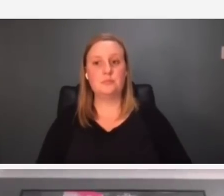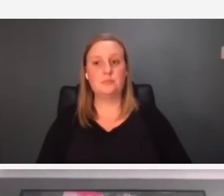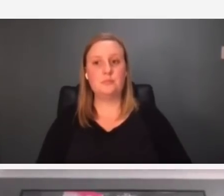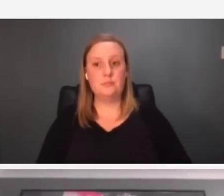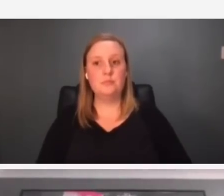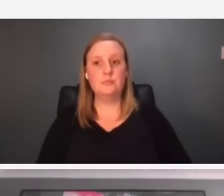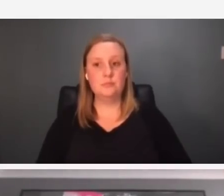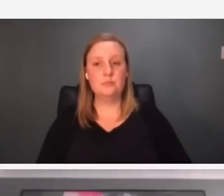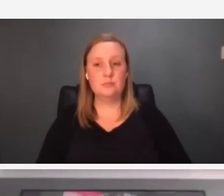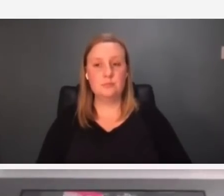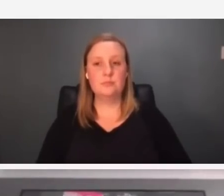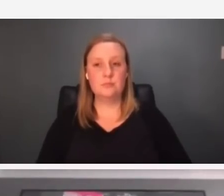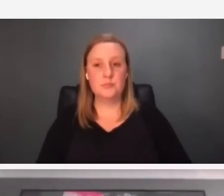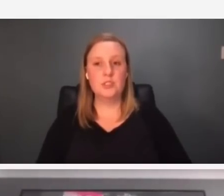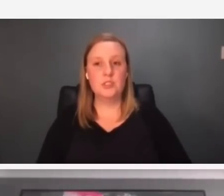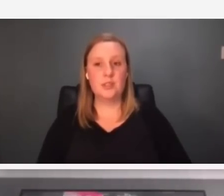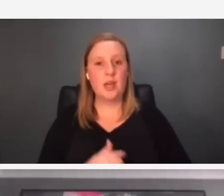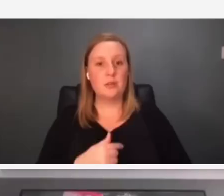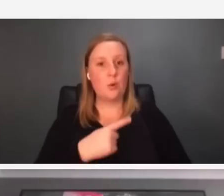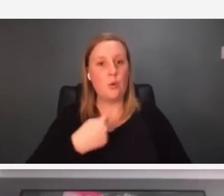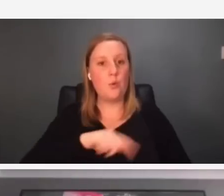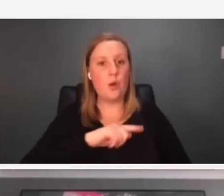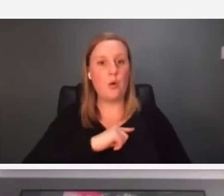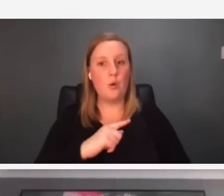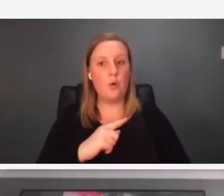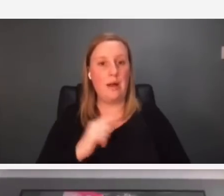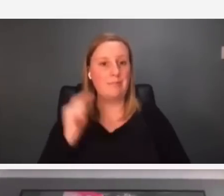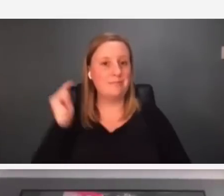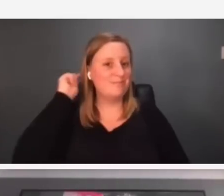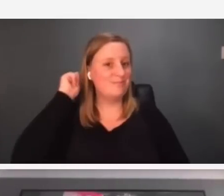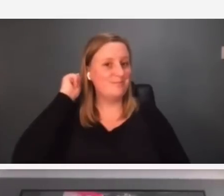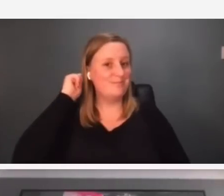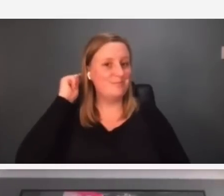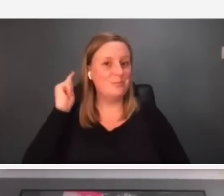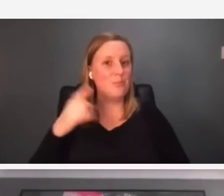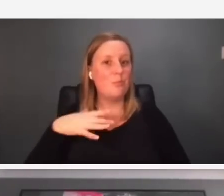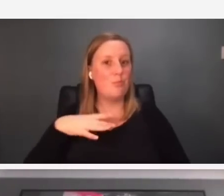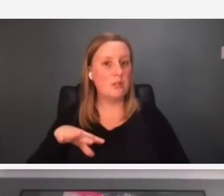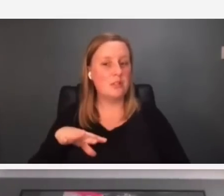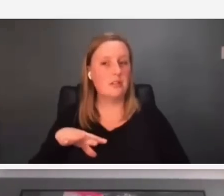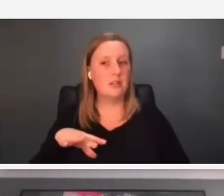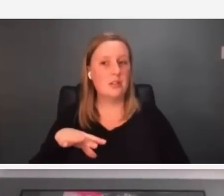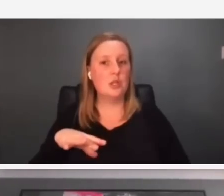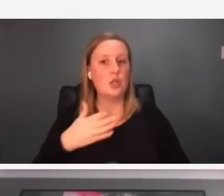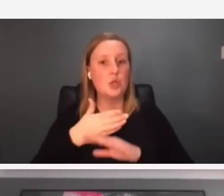we're doing and certainly a principle is we're very mindful of establishing a new regulatory scheme that